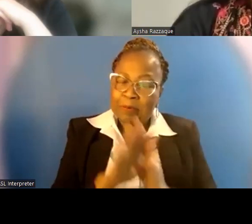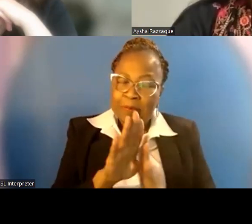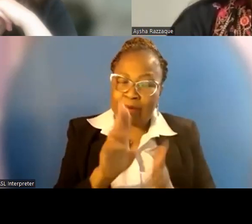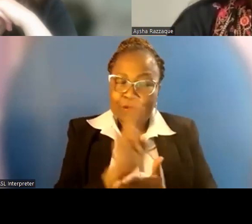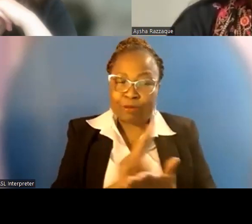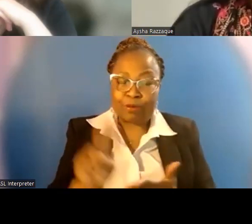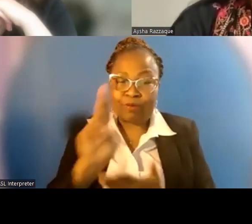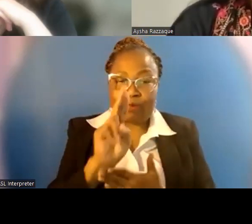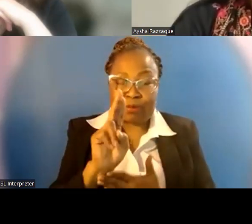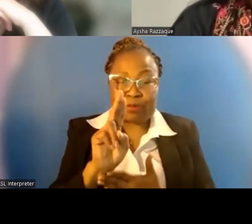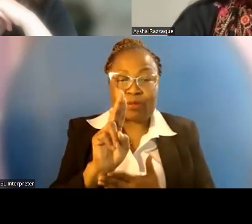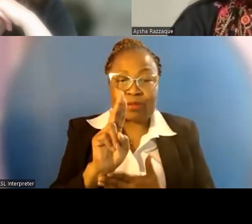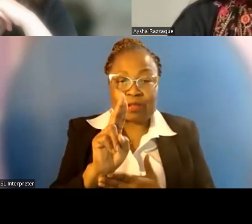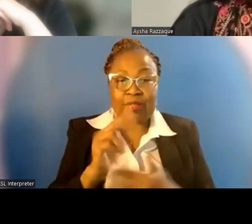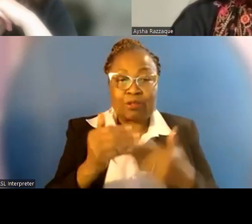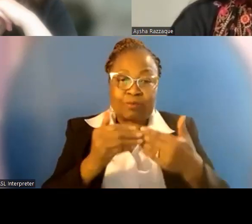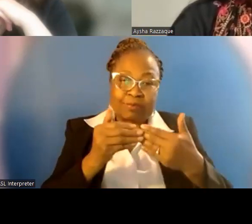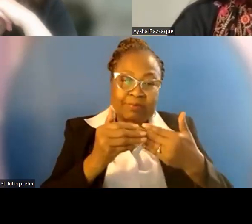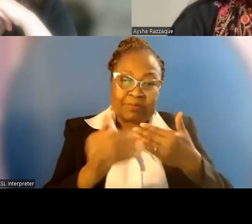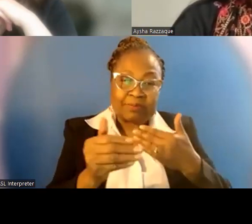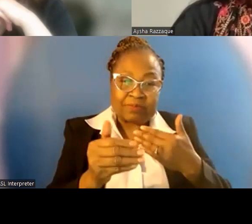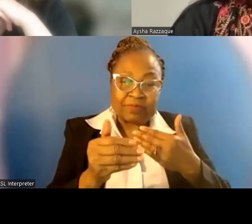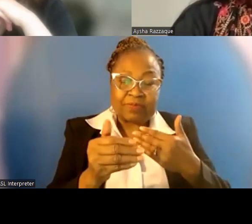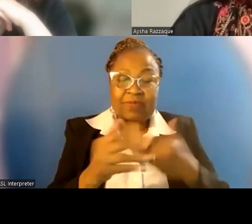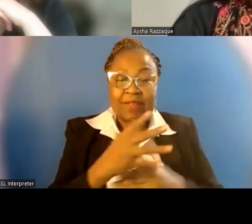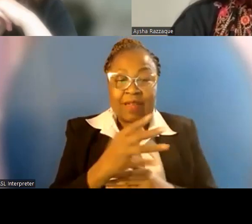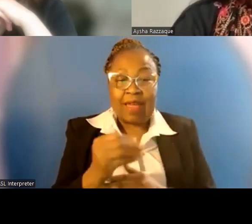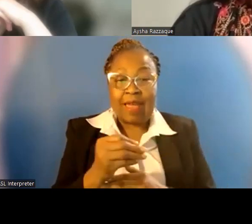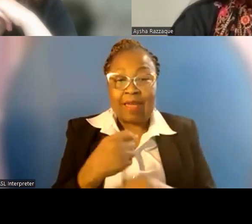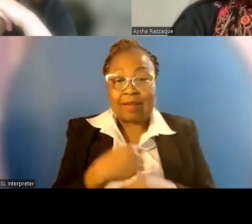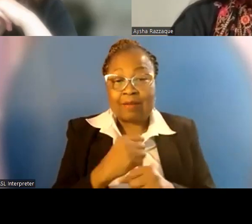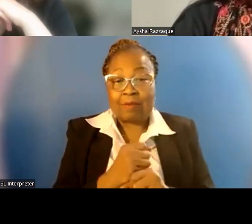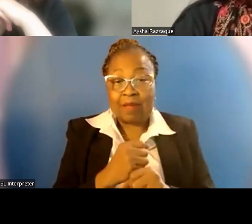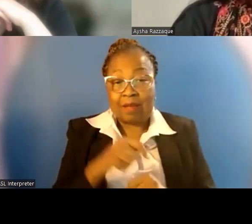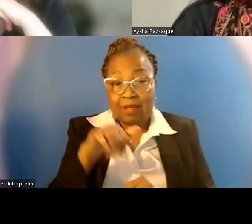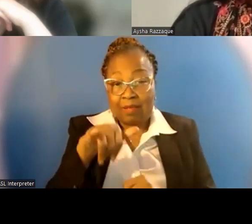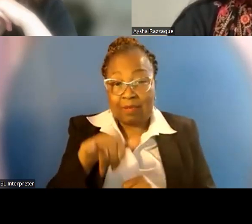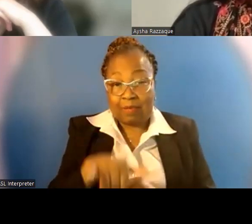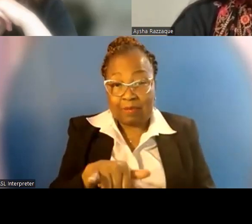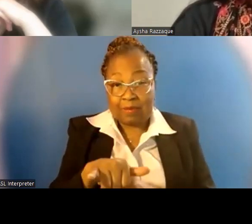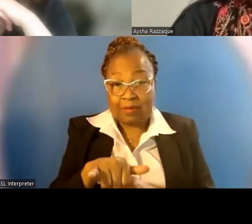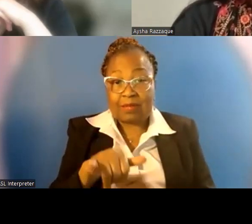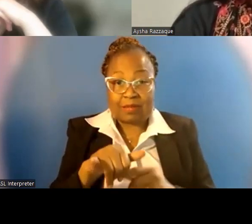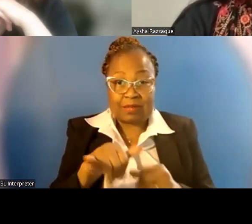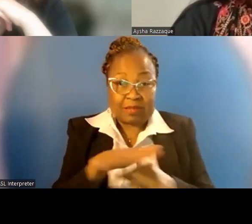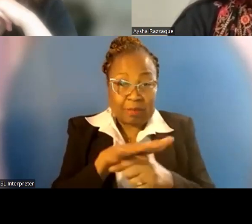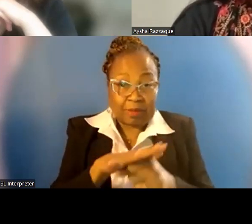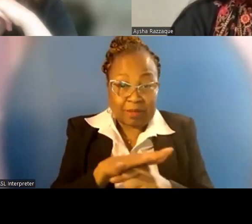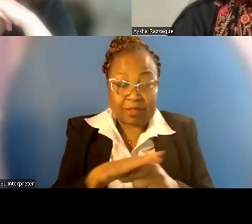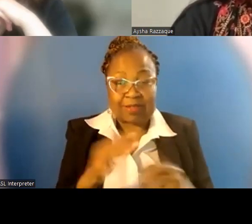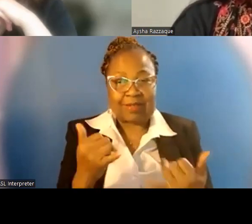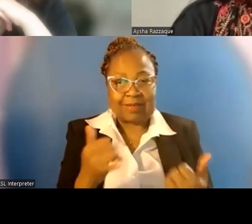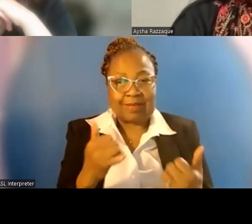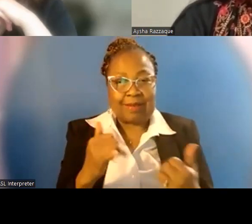to move forward in creating this space that is now our cultural center,